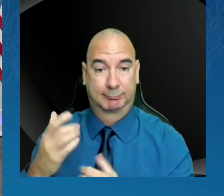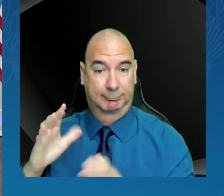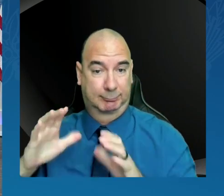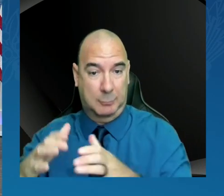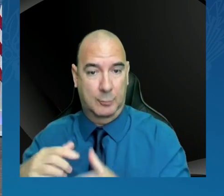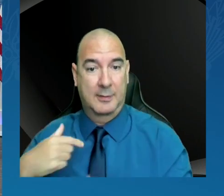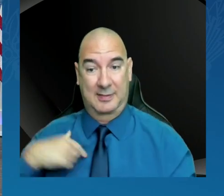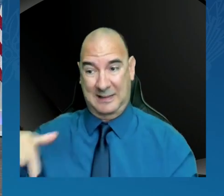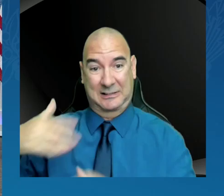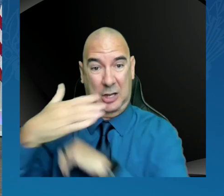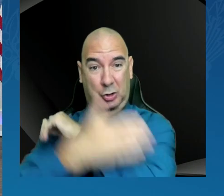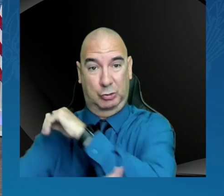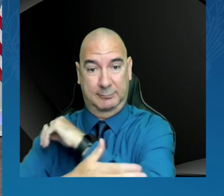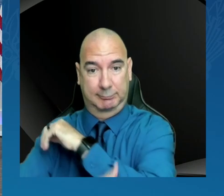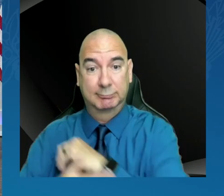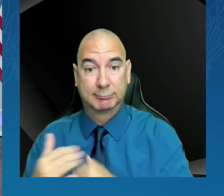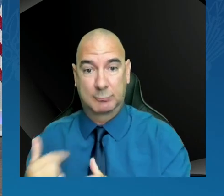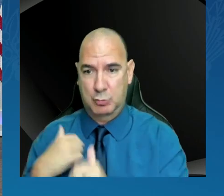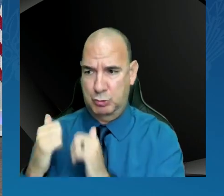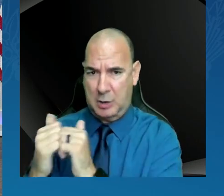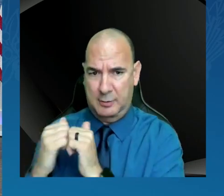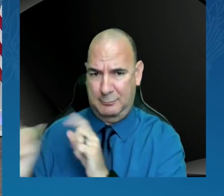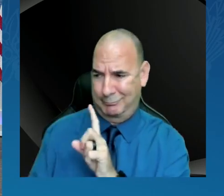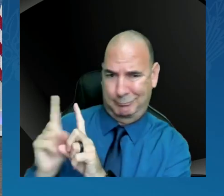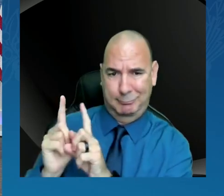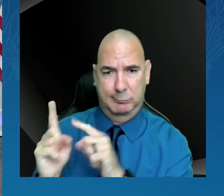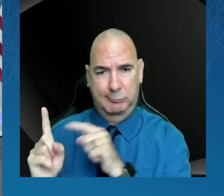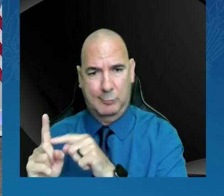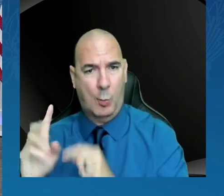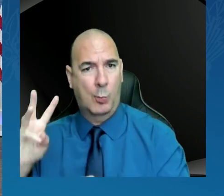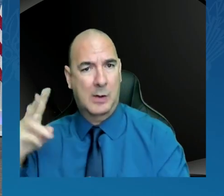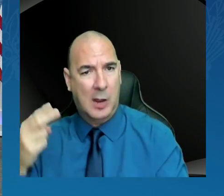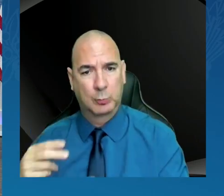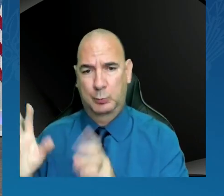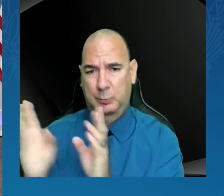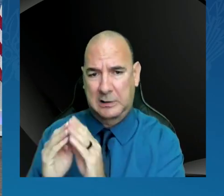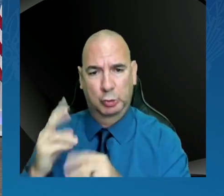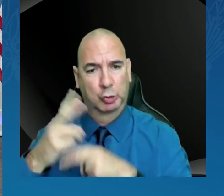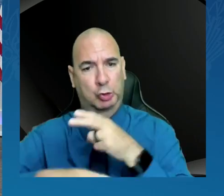I've been with her in union halls. I've been with her in community colleges. I've been with her in neighborhoods